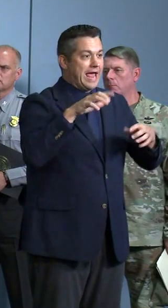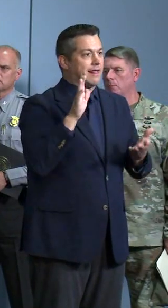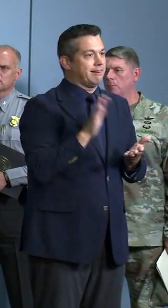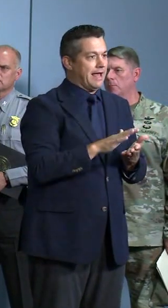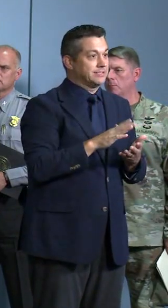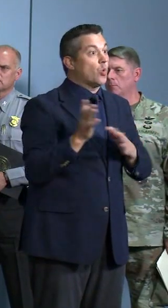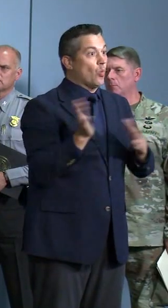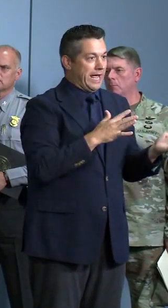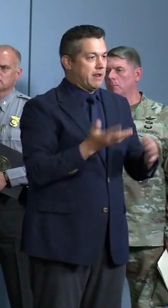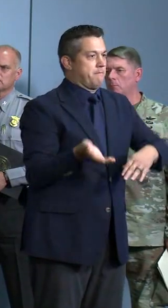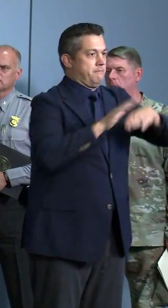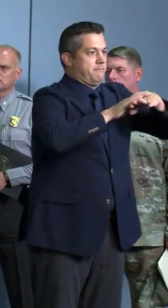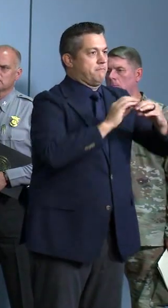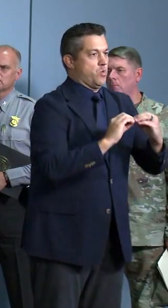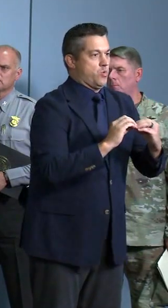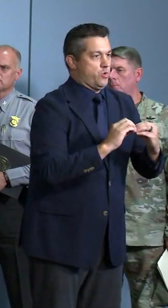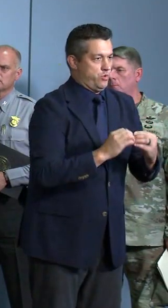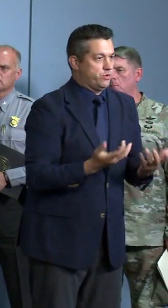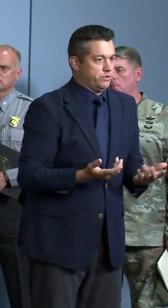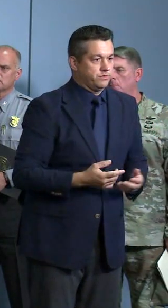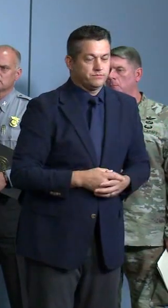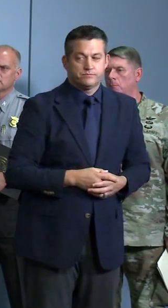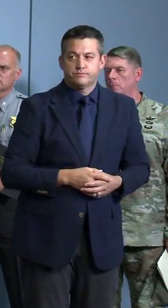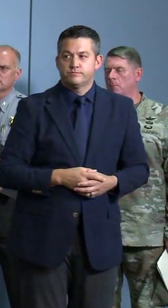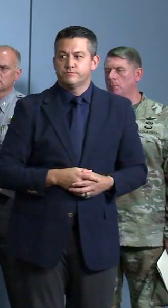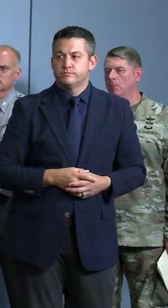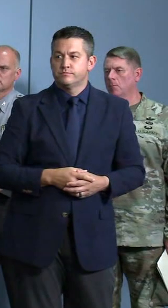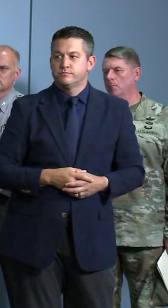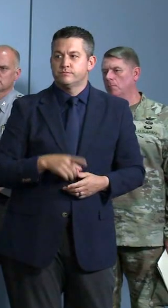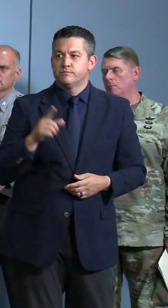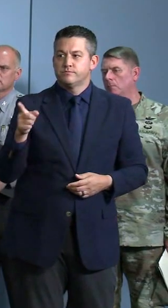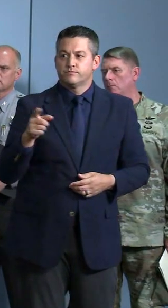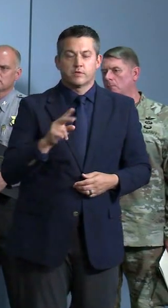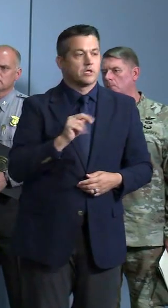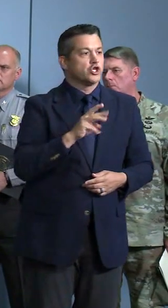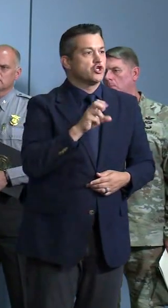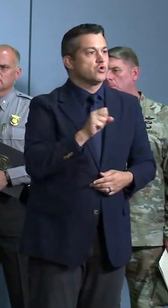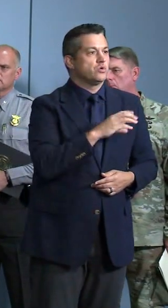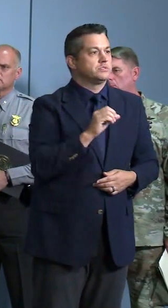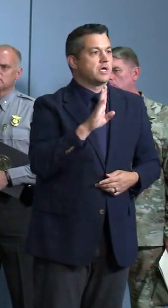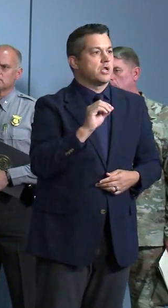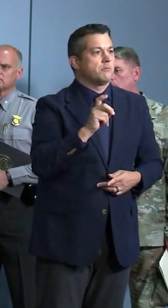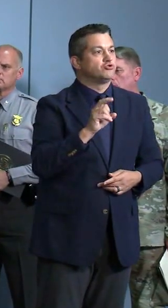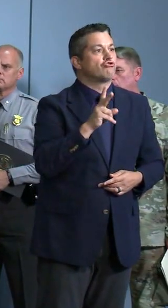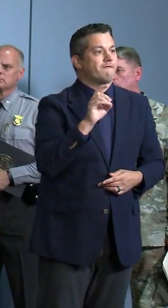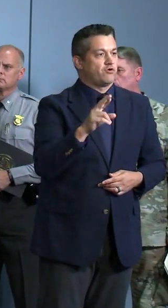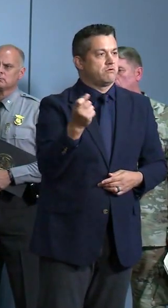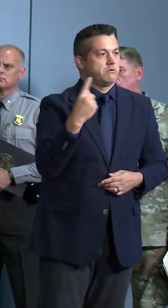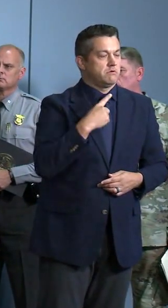less rain. Yes Don Venmo the news and observer you mentioned